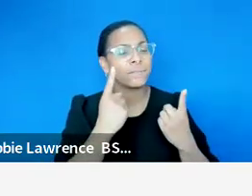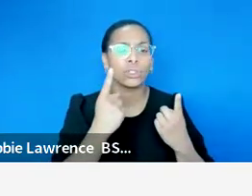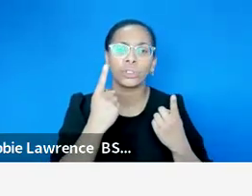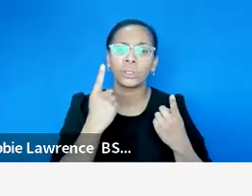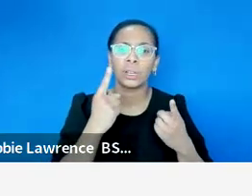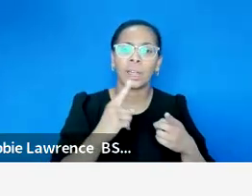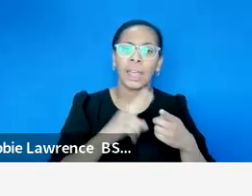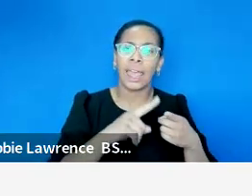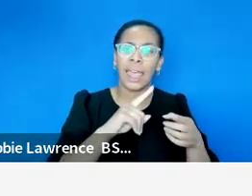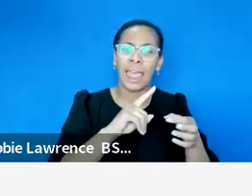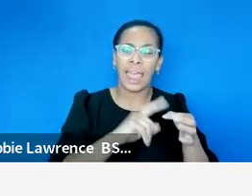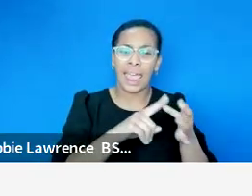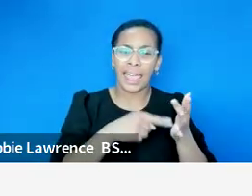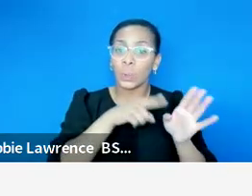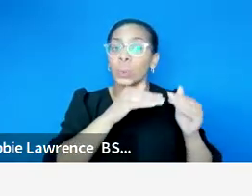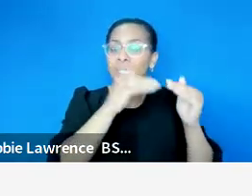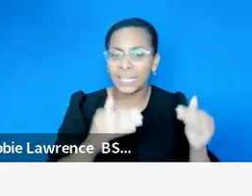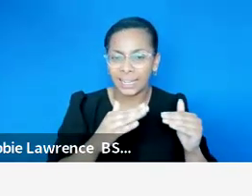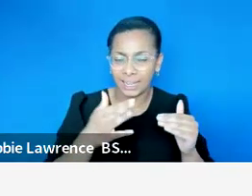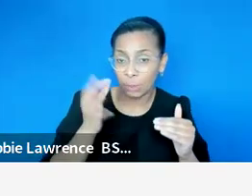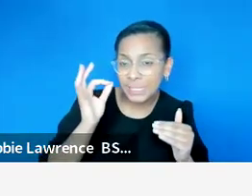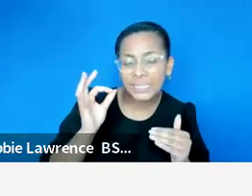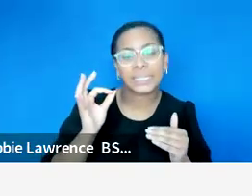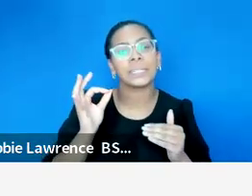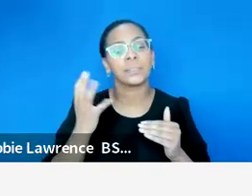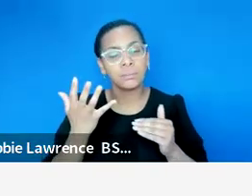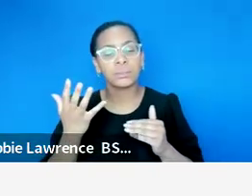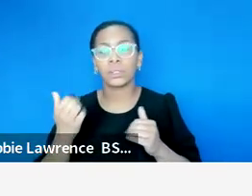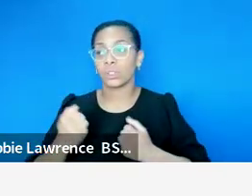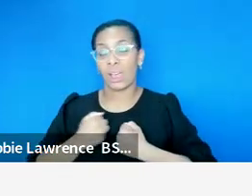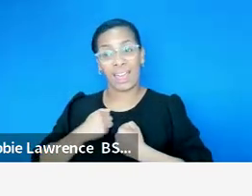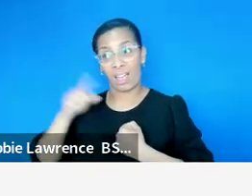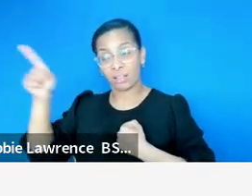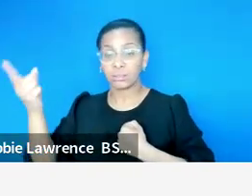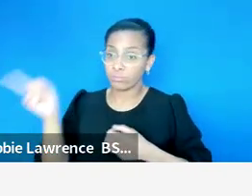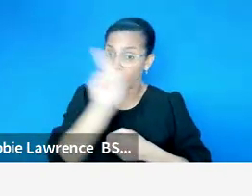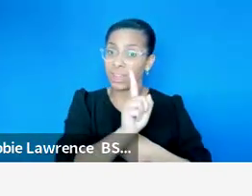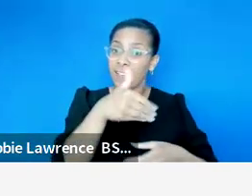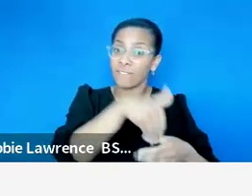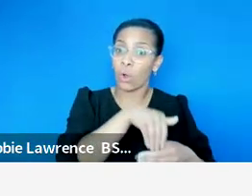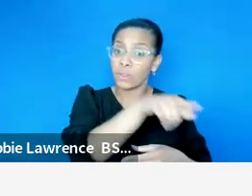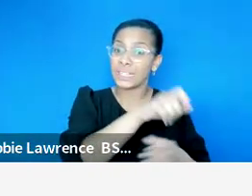So for example, at Salford, our deputy chief executive officer sits on the disability equity group.